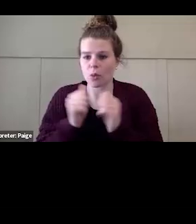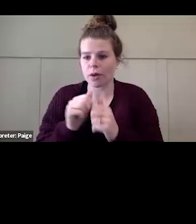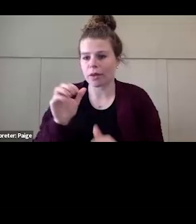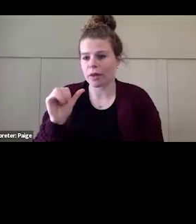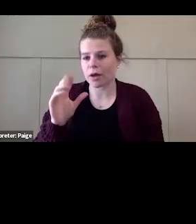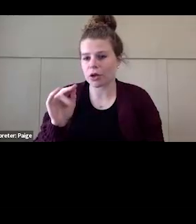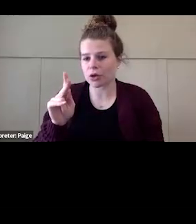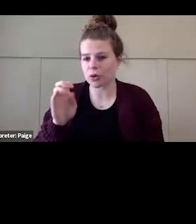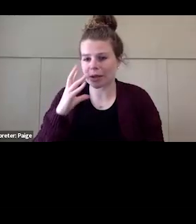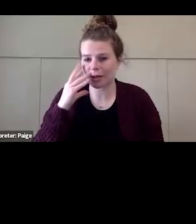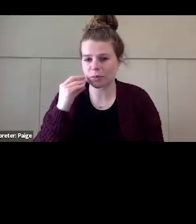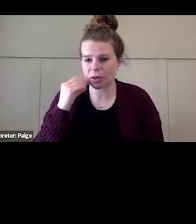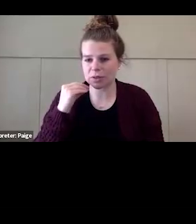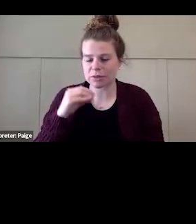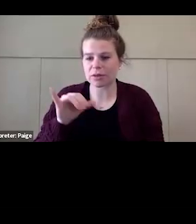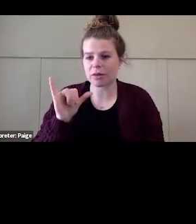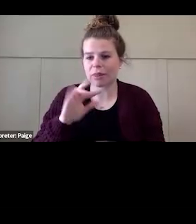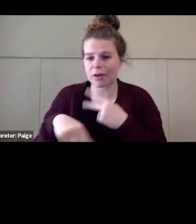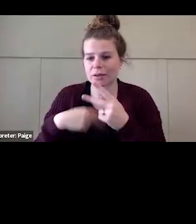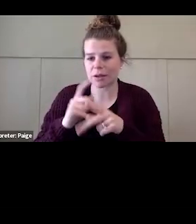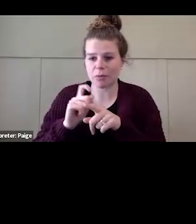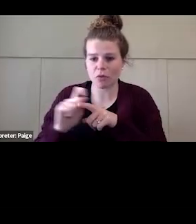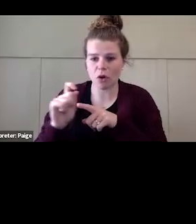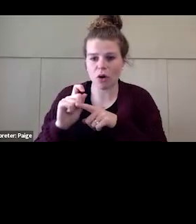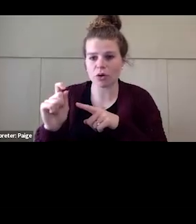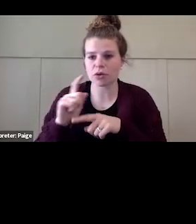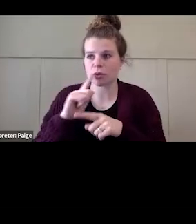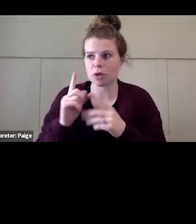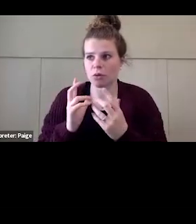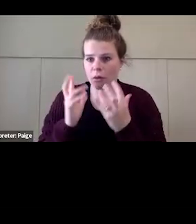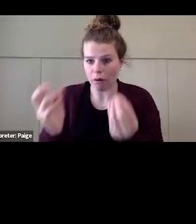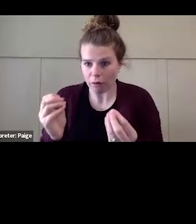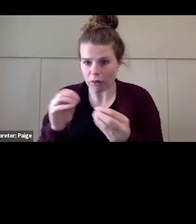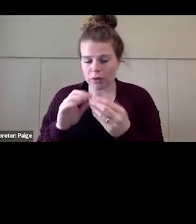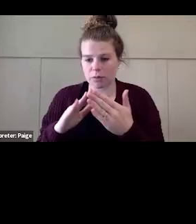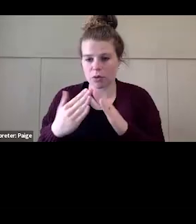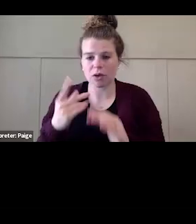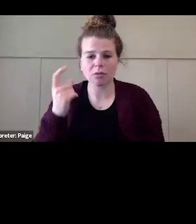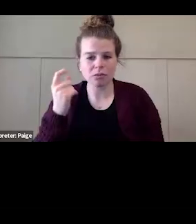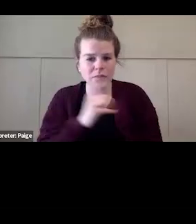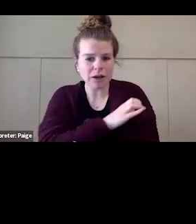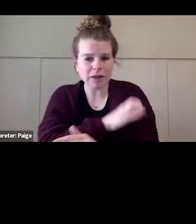because that's the type of calls that we're going on when we're in the community. But the clinicians are deescalating,